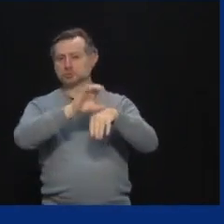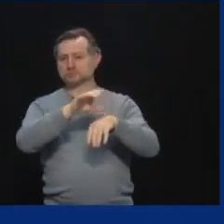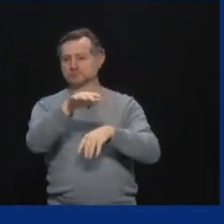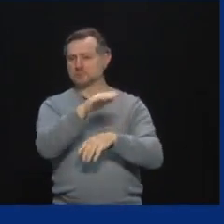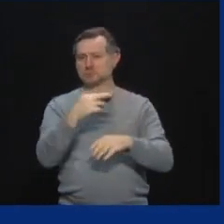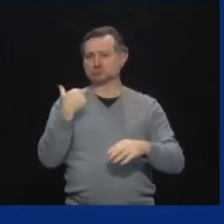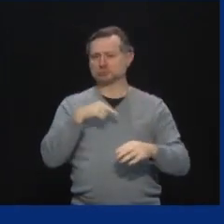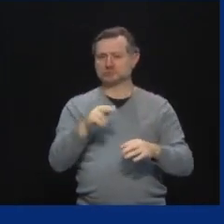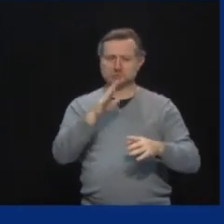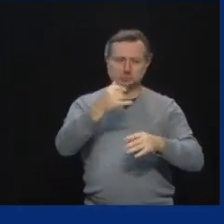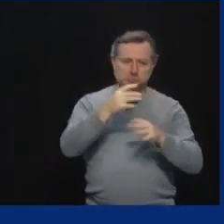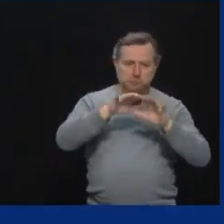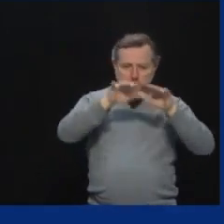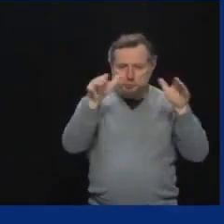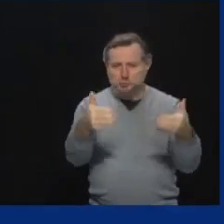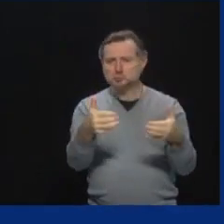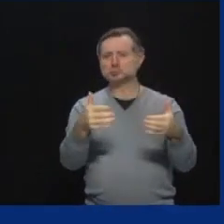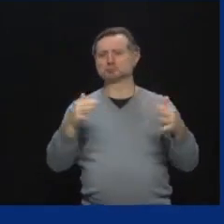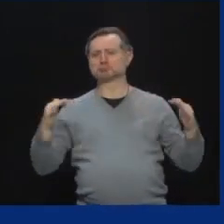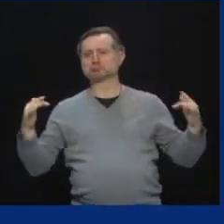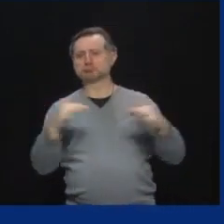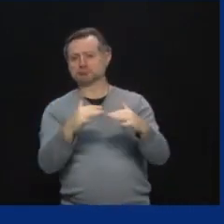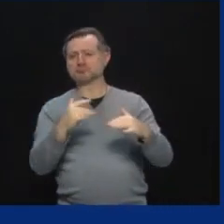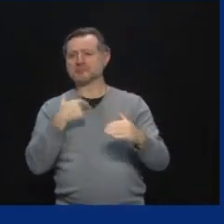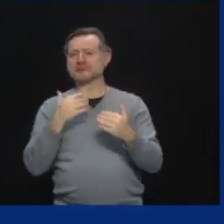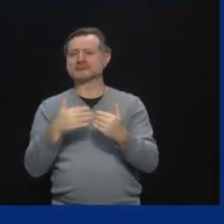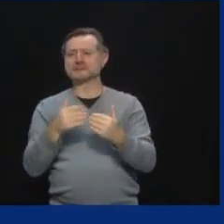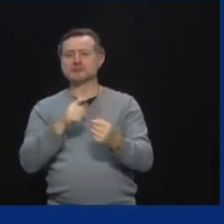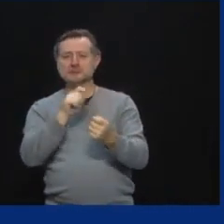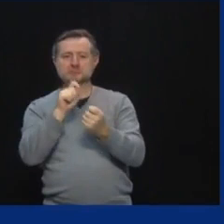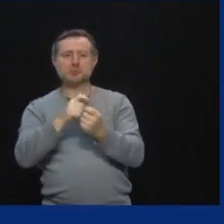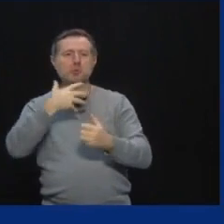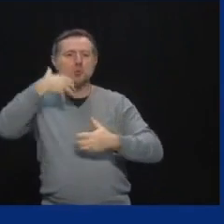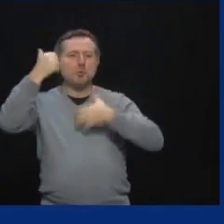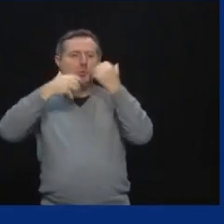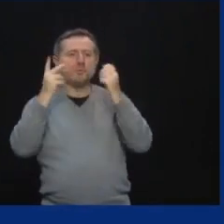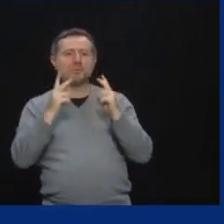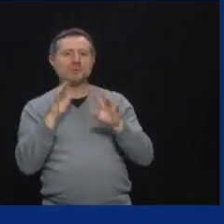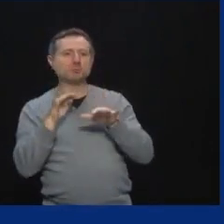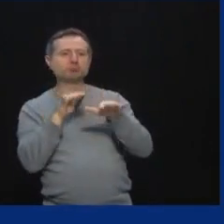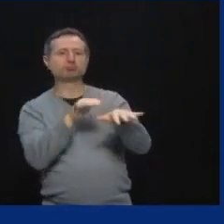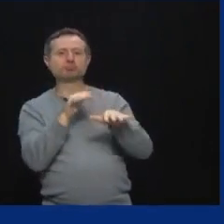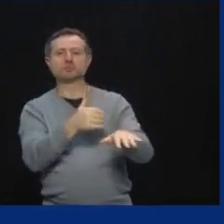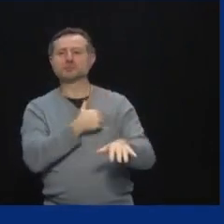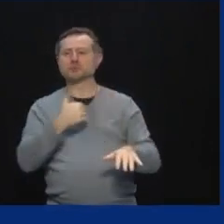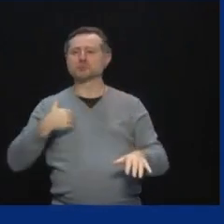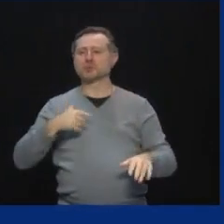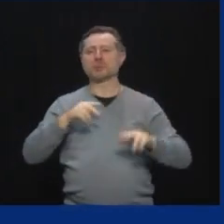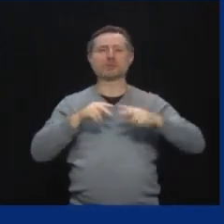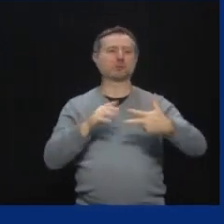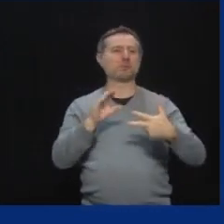members, particularly the older ones to get the booster shots as soon as possible. Really important. Again, we're confident about the supply. This